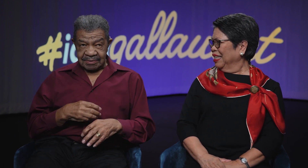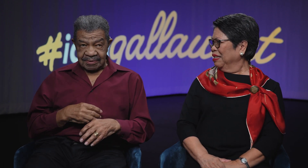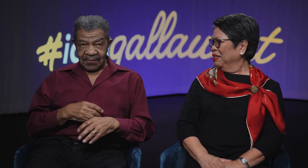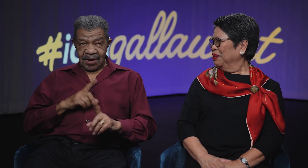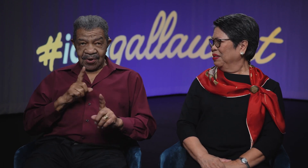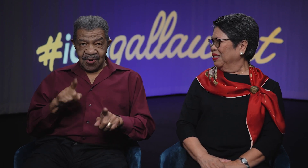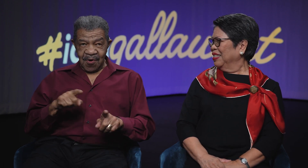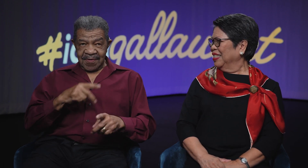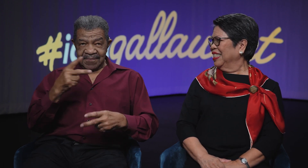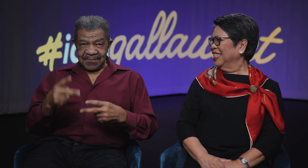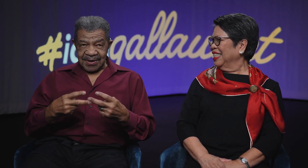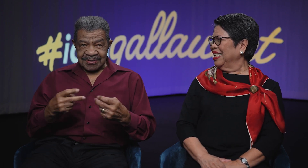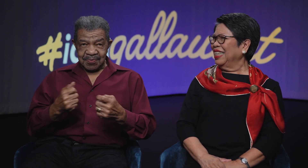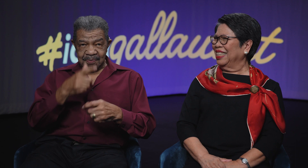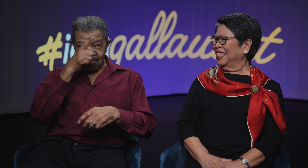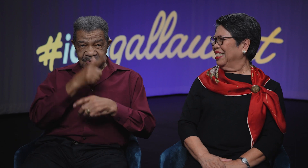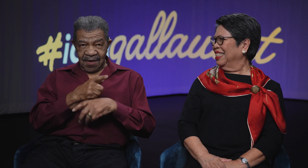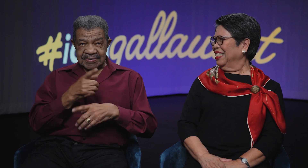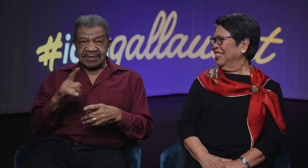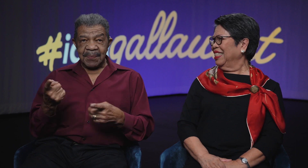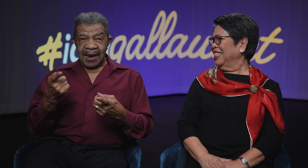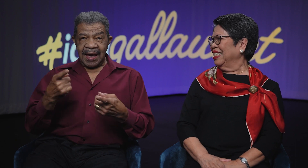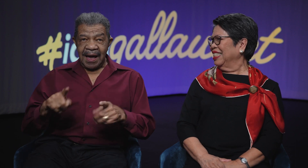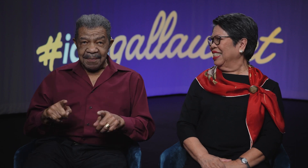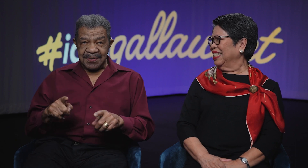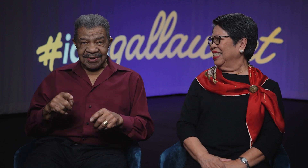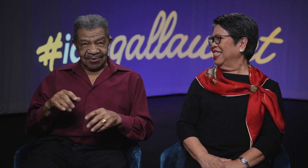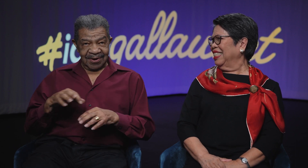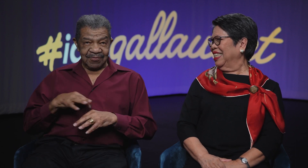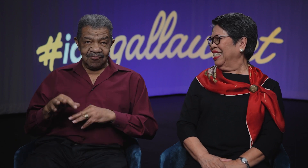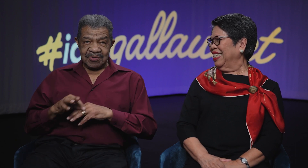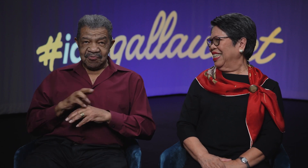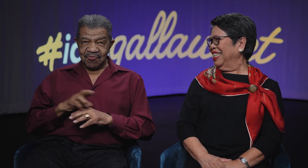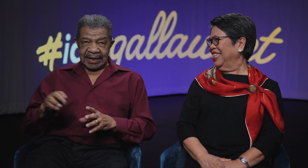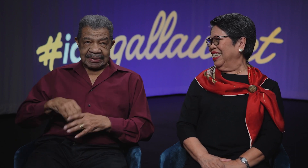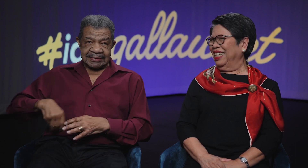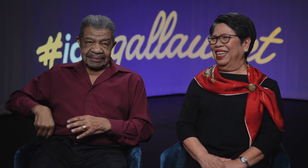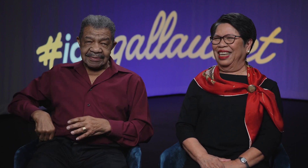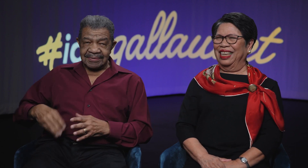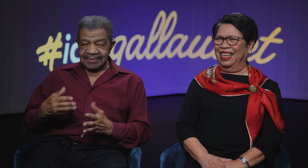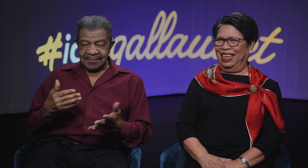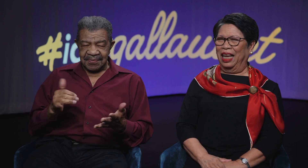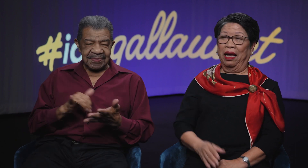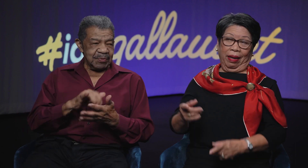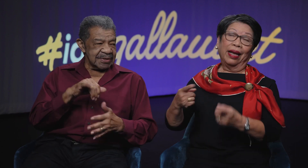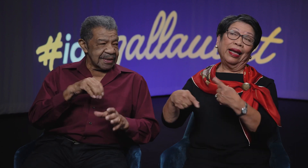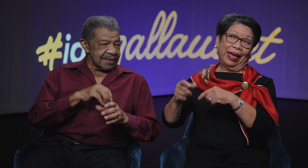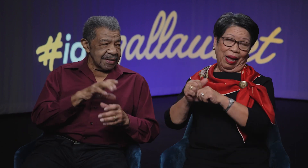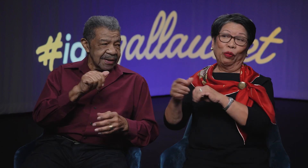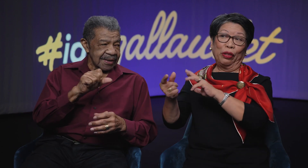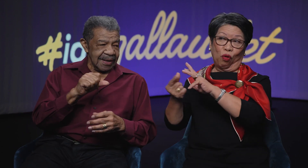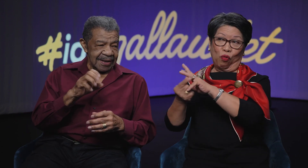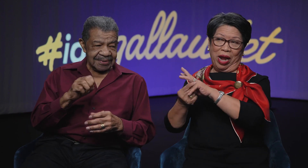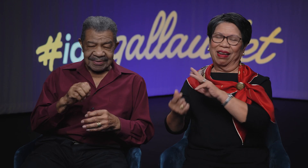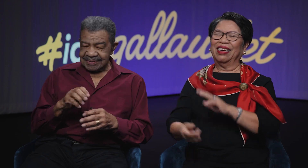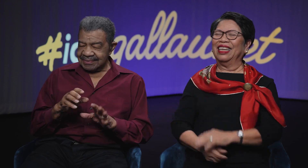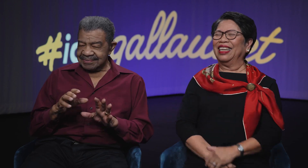I have to go and visit her brothers if something happens, I need to have a ring ready just in case. He came with a ring!